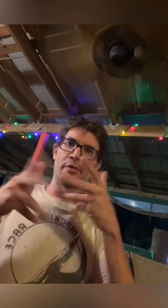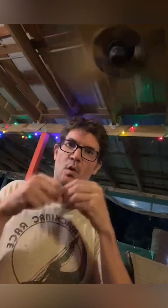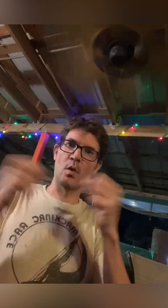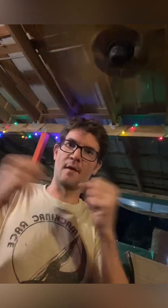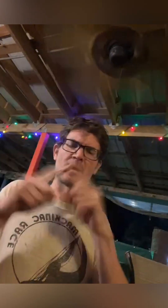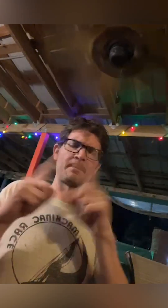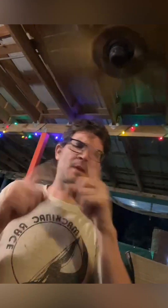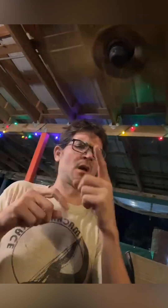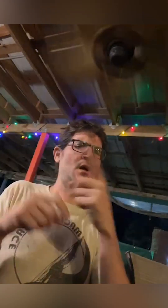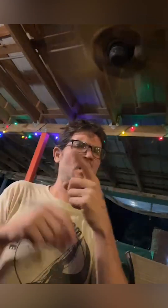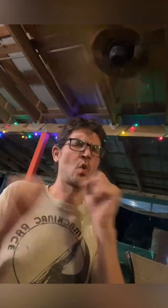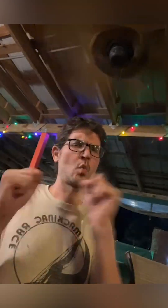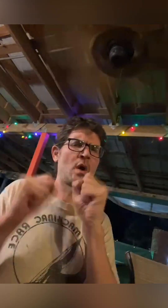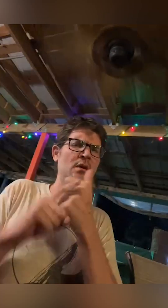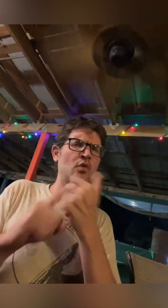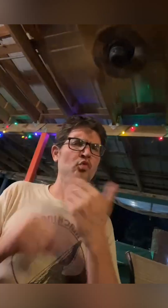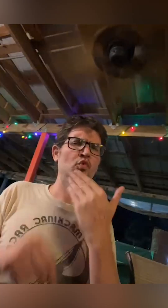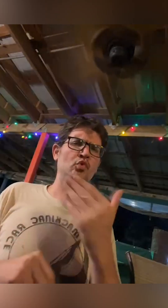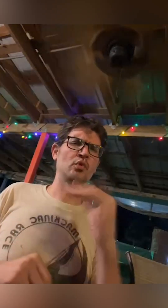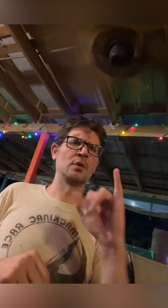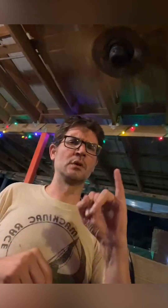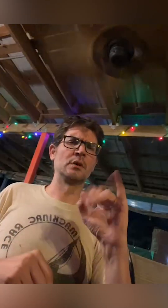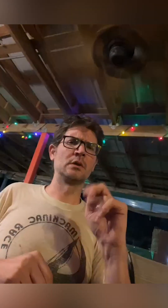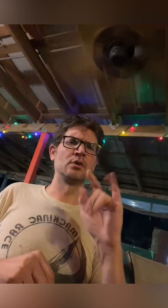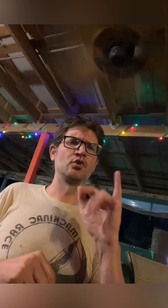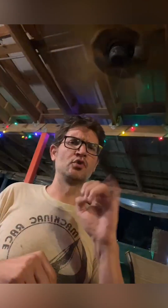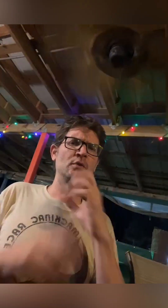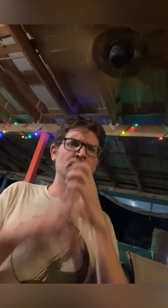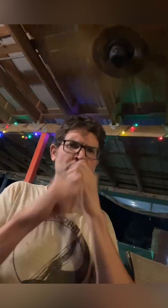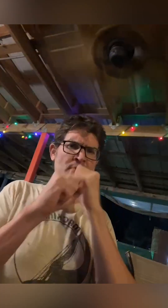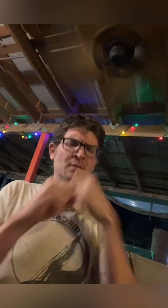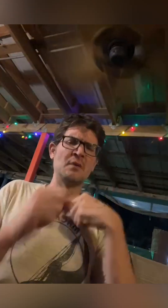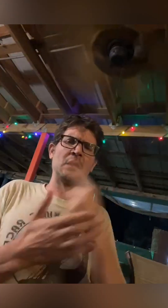I put all the food in the fridge, and thankfully it has really good insulation.